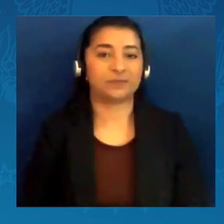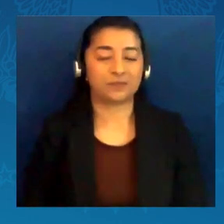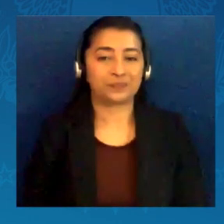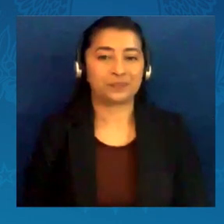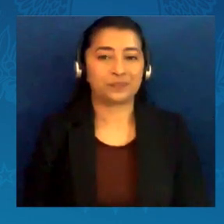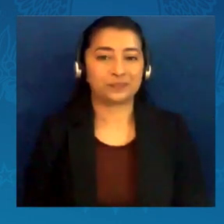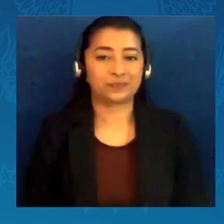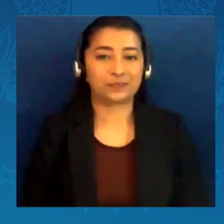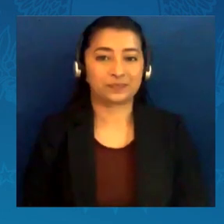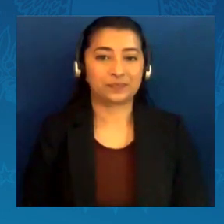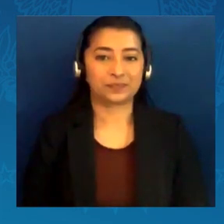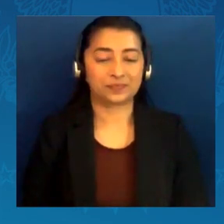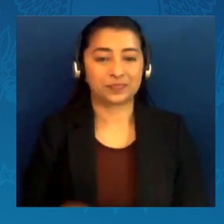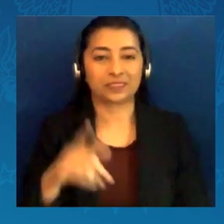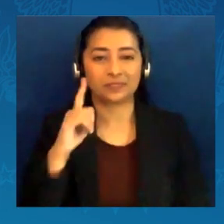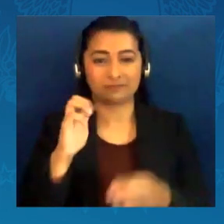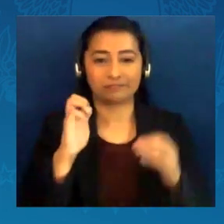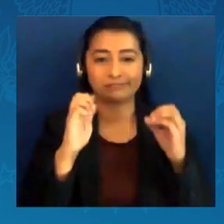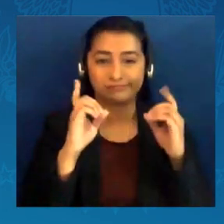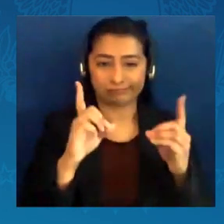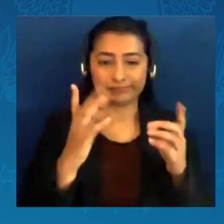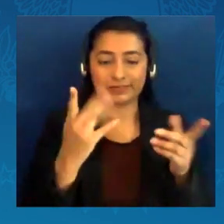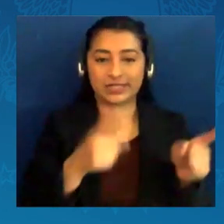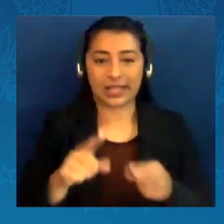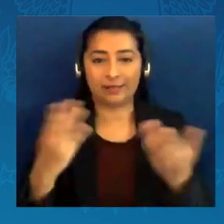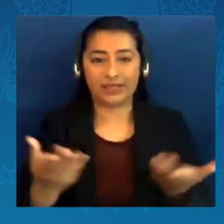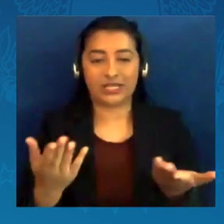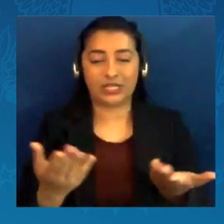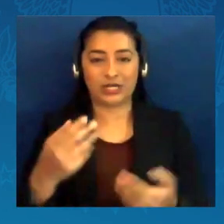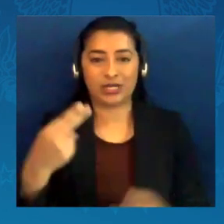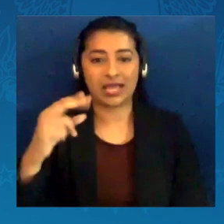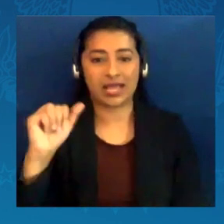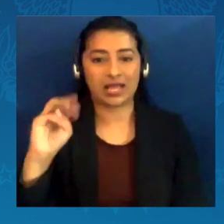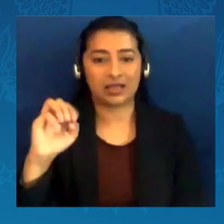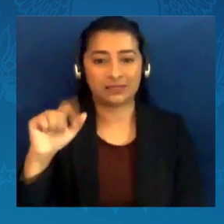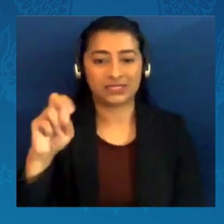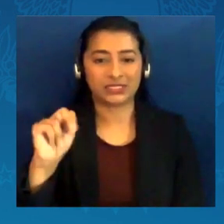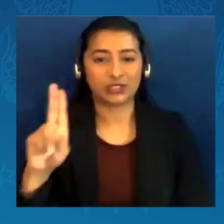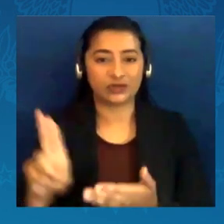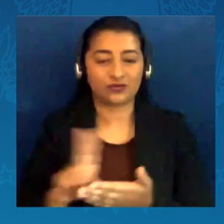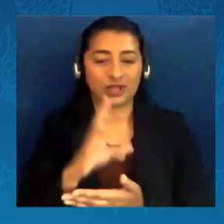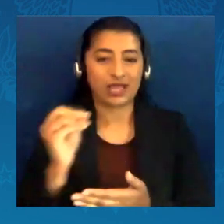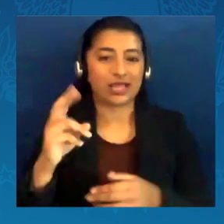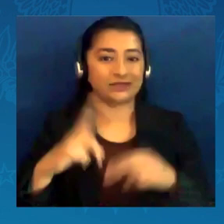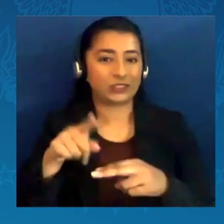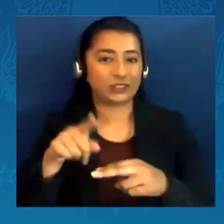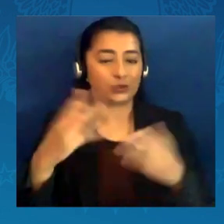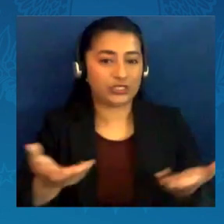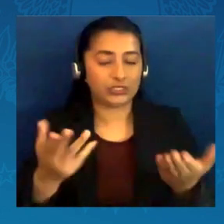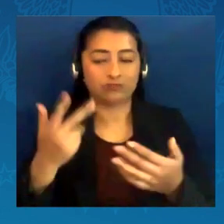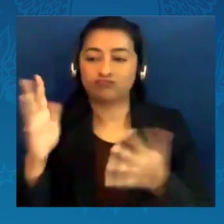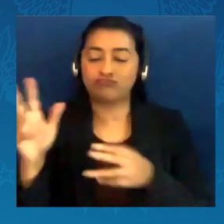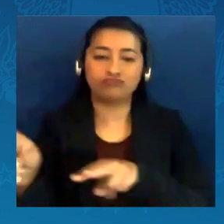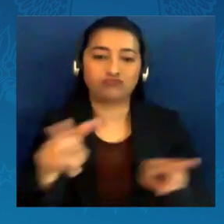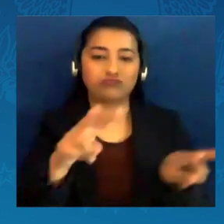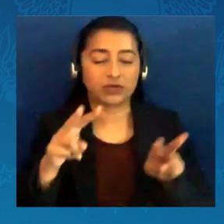at Hampton University are receiving and the facilities that you all have. This week marks the National HBCU Week